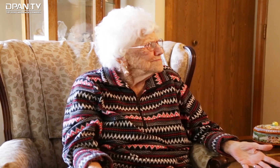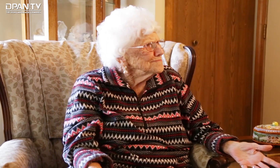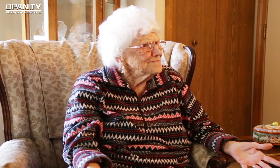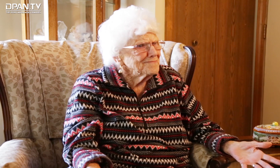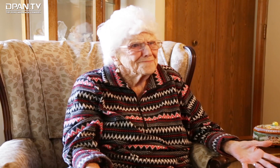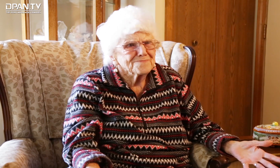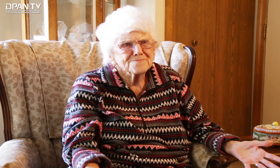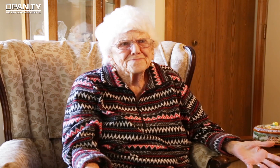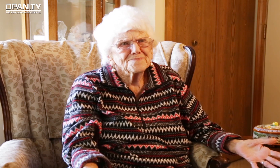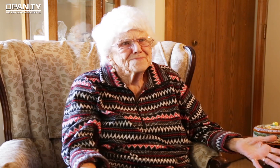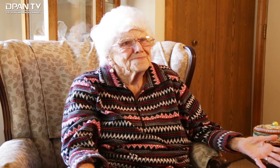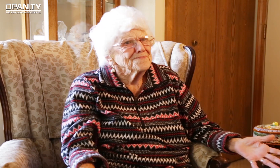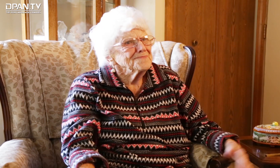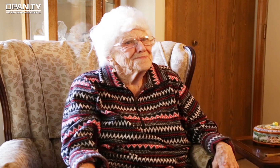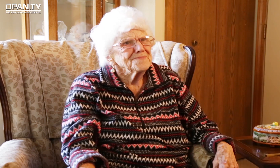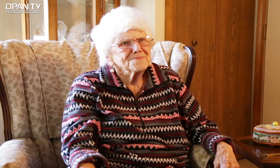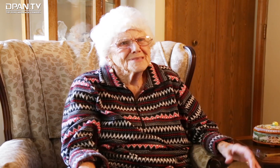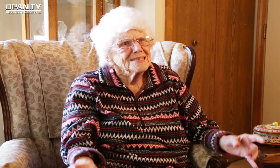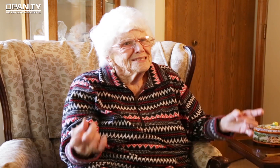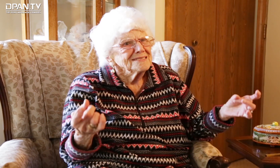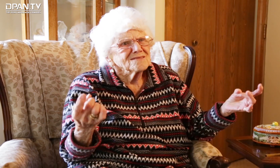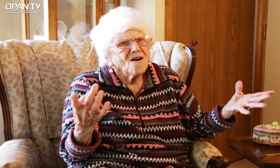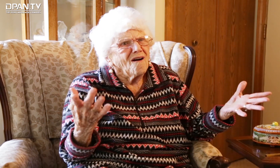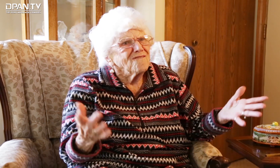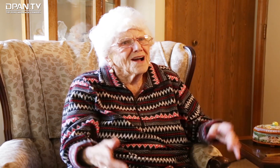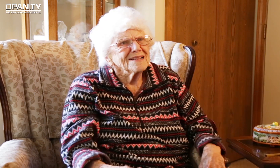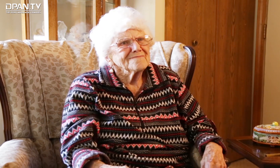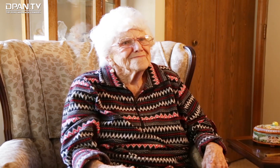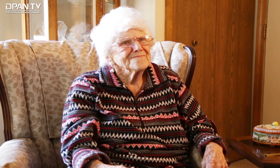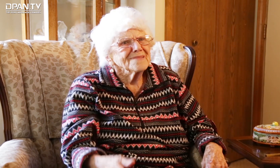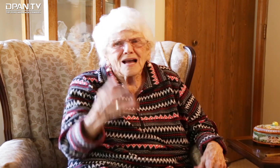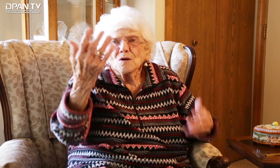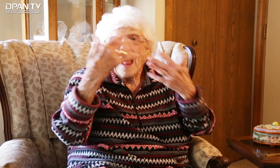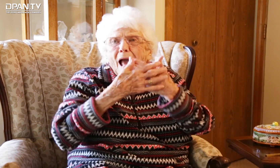But NOW, it is just awful.